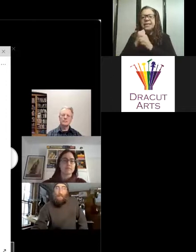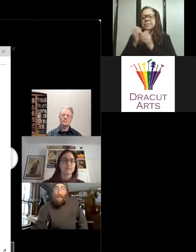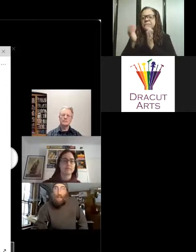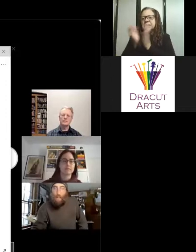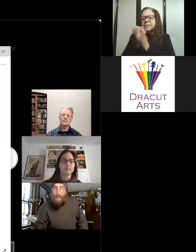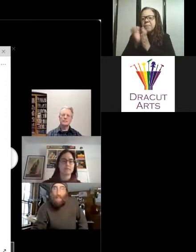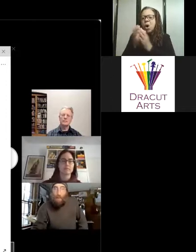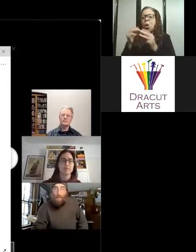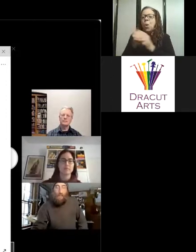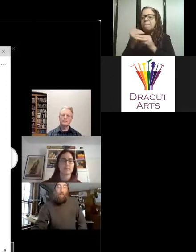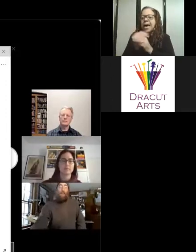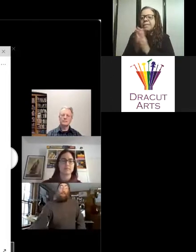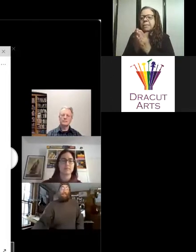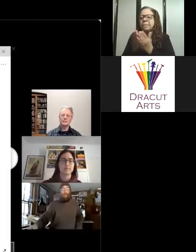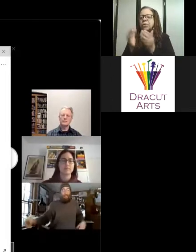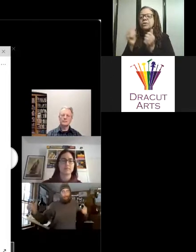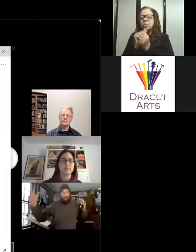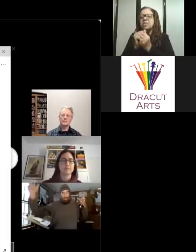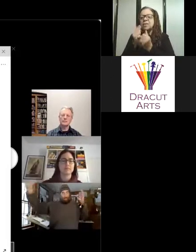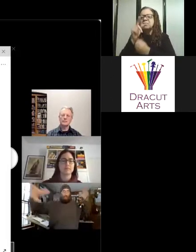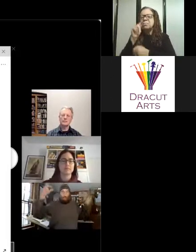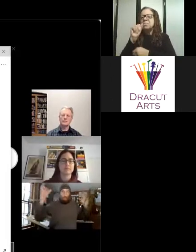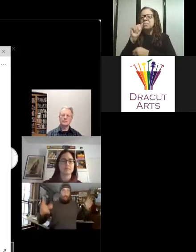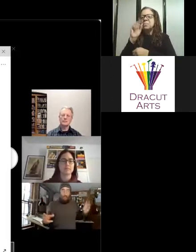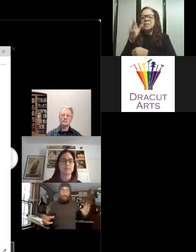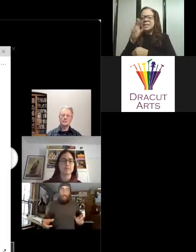the kind with the tables in them"-- of course, as I cartoon this,